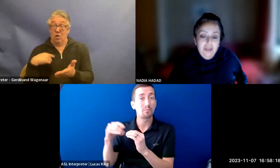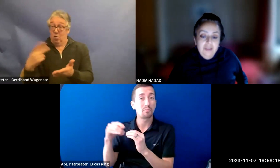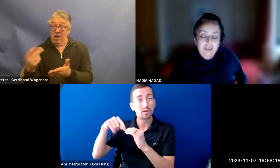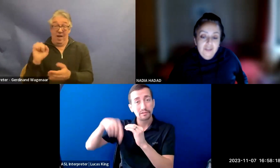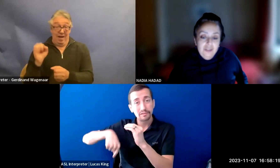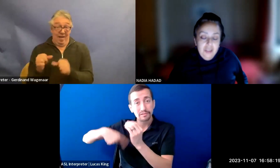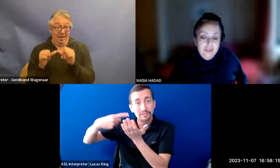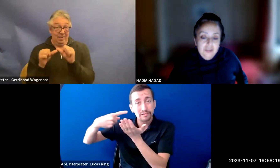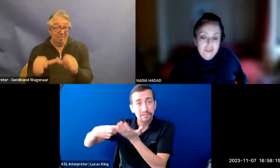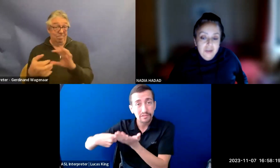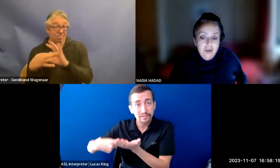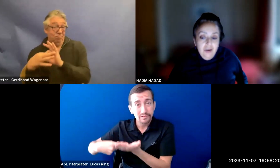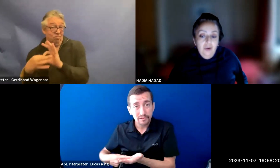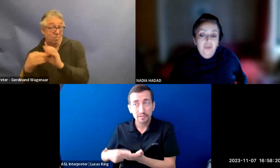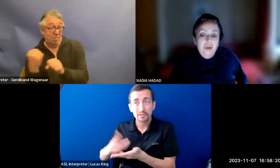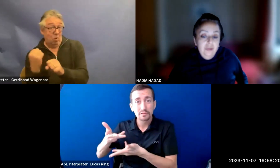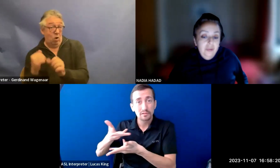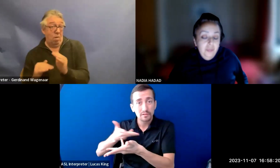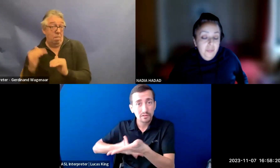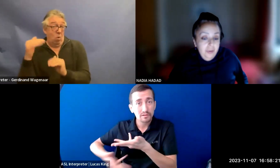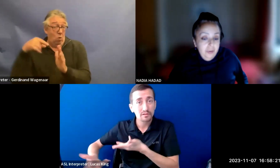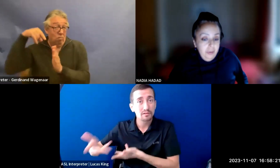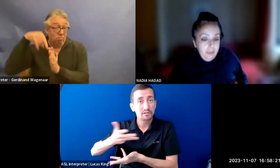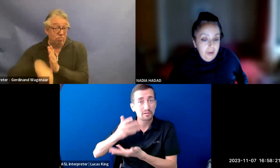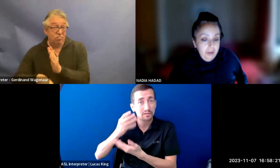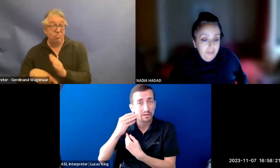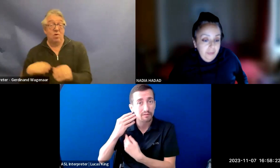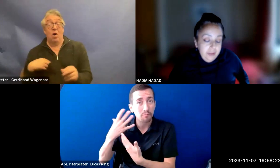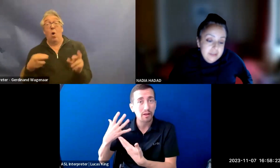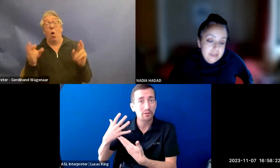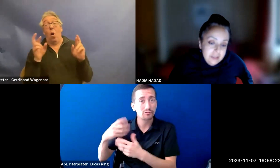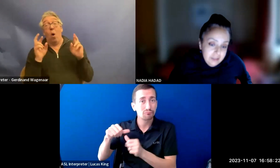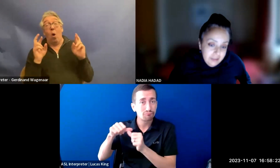that we can exchange on regular frequency,